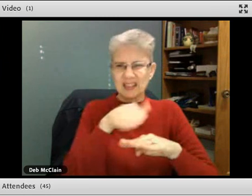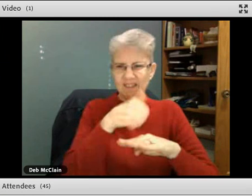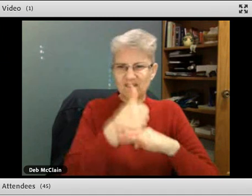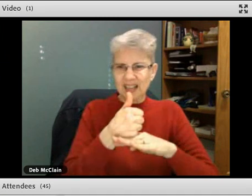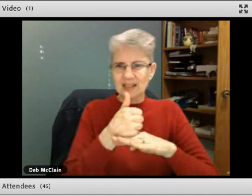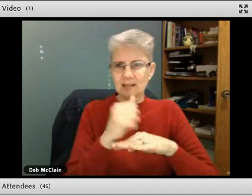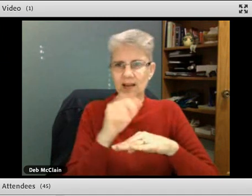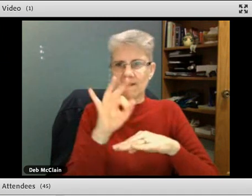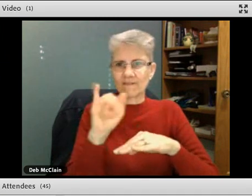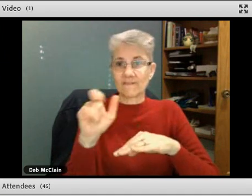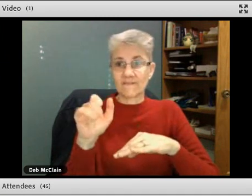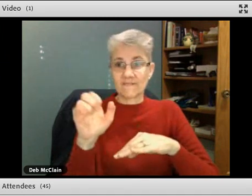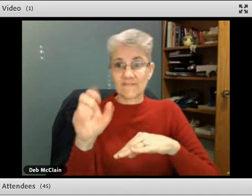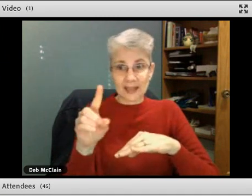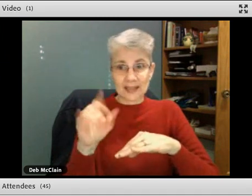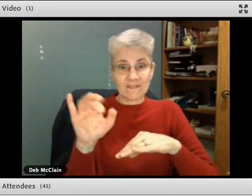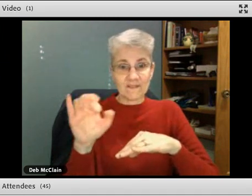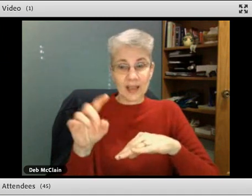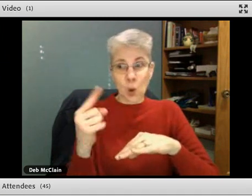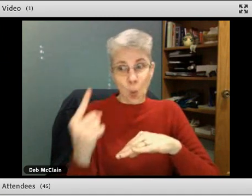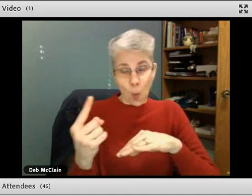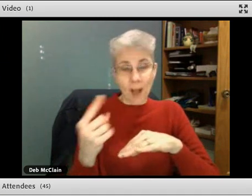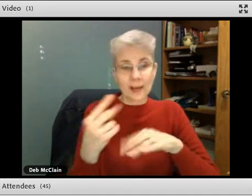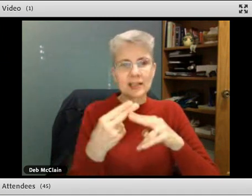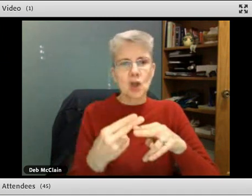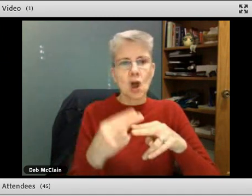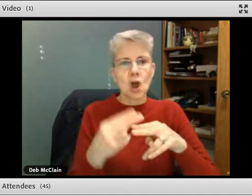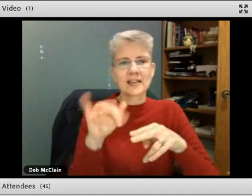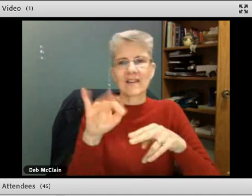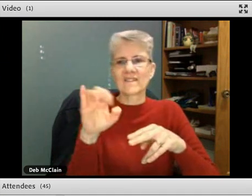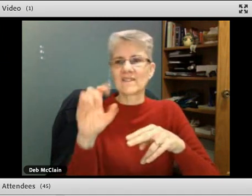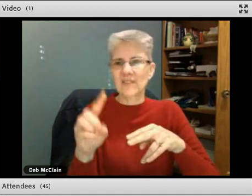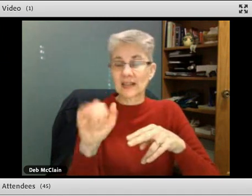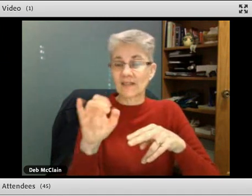it's often referred to as the fixed fields. I'll show you why in a minute.